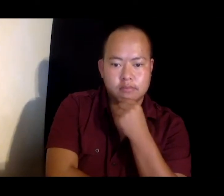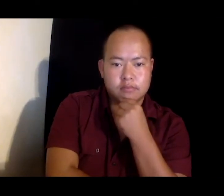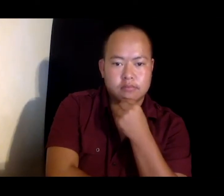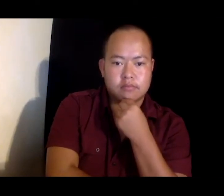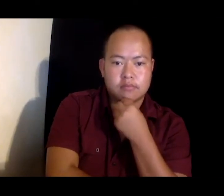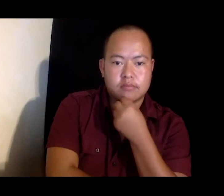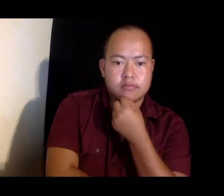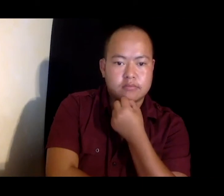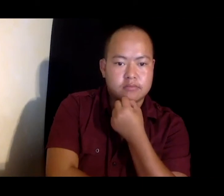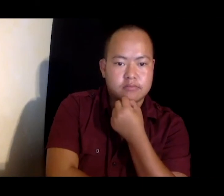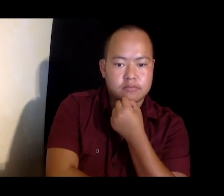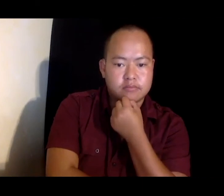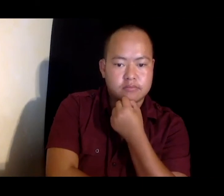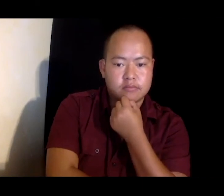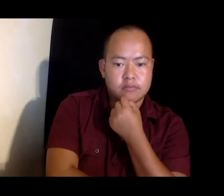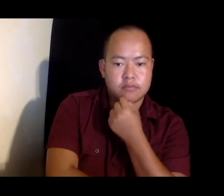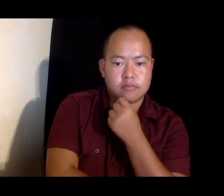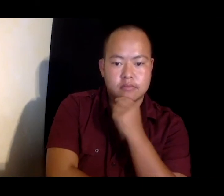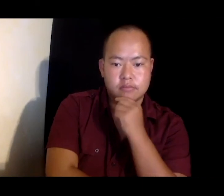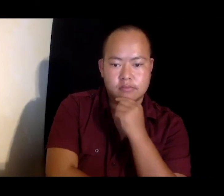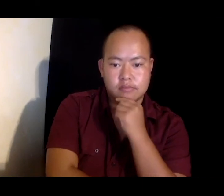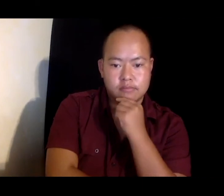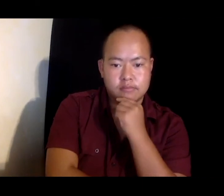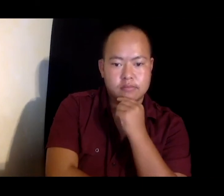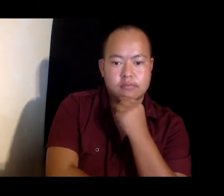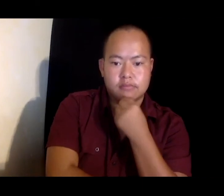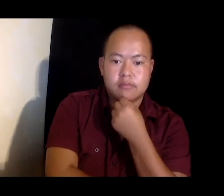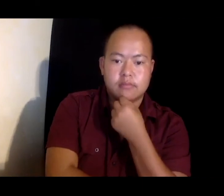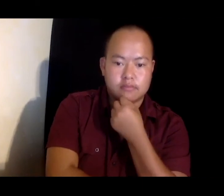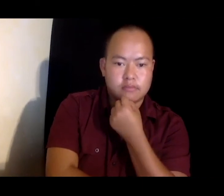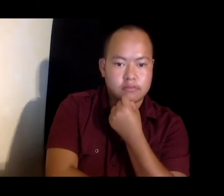that you could not smoke marijuana and come to our agency